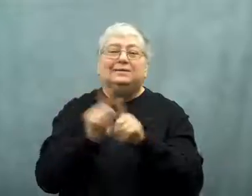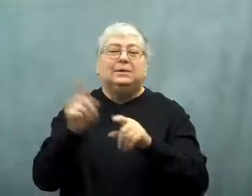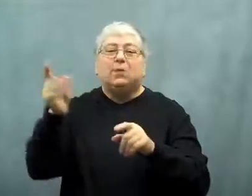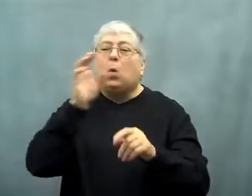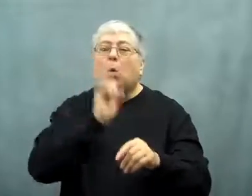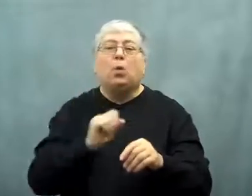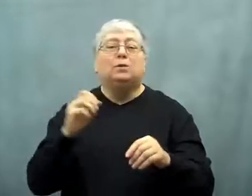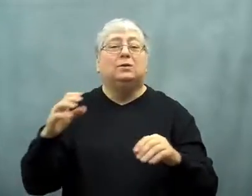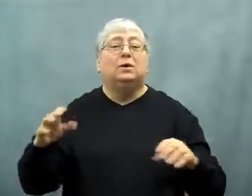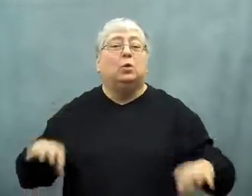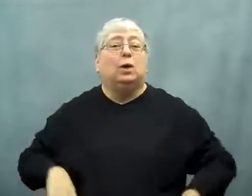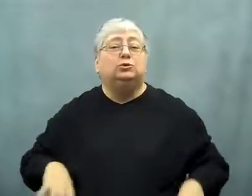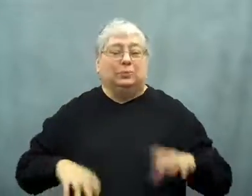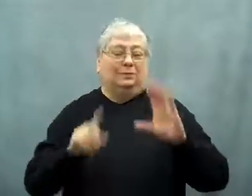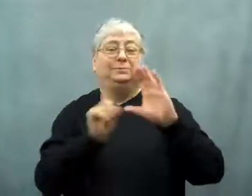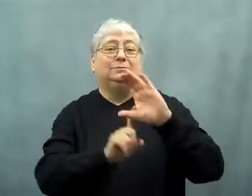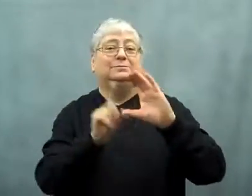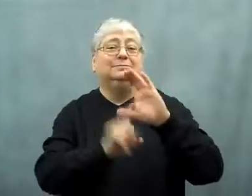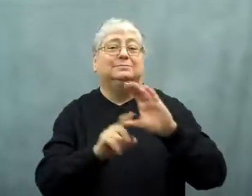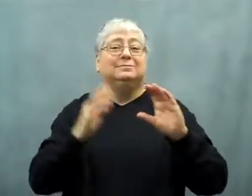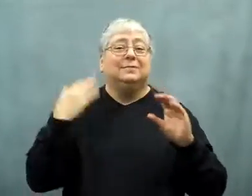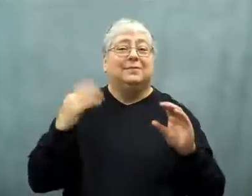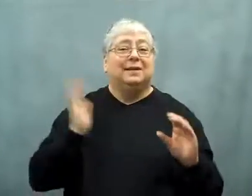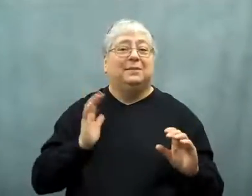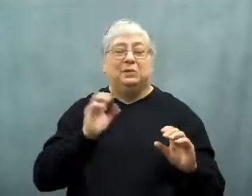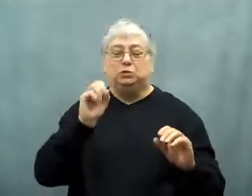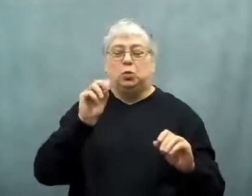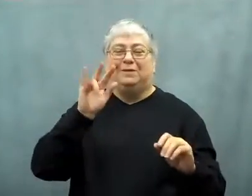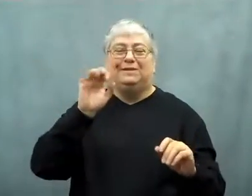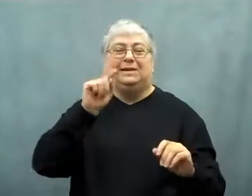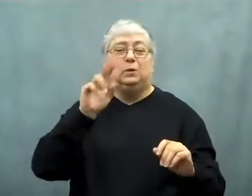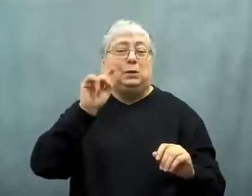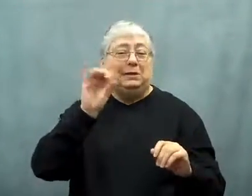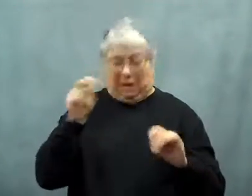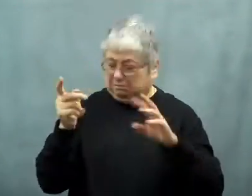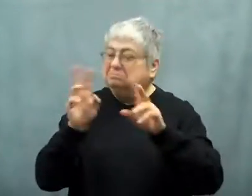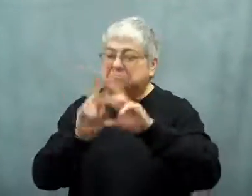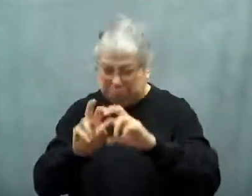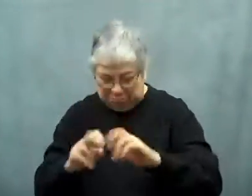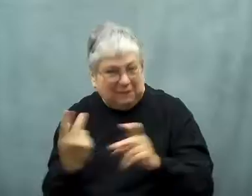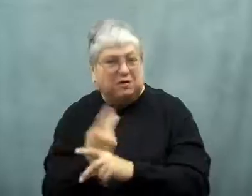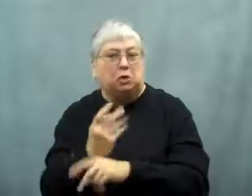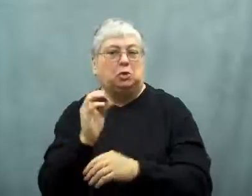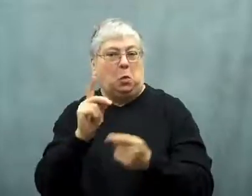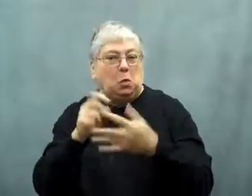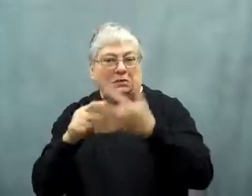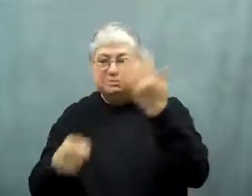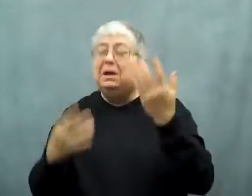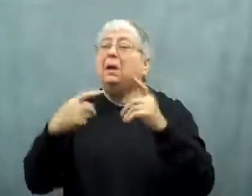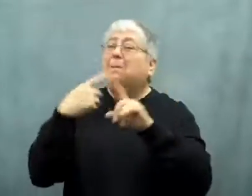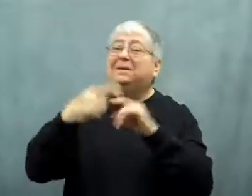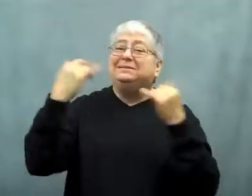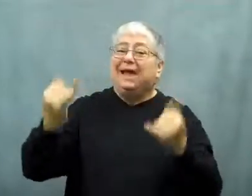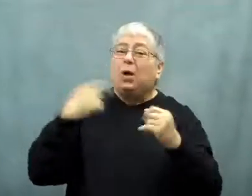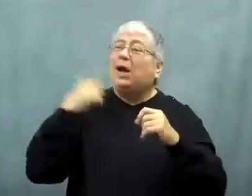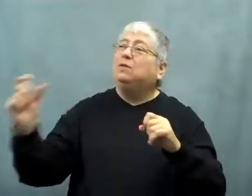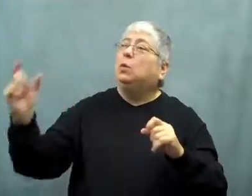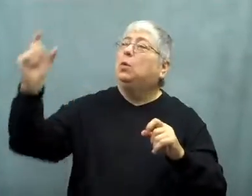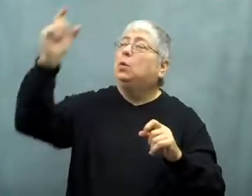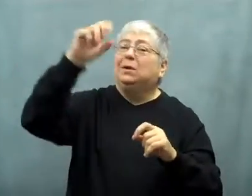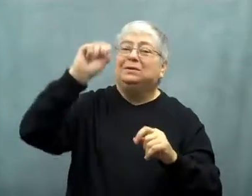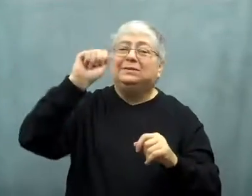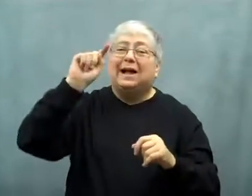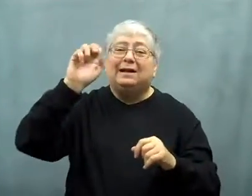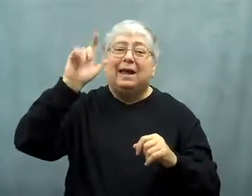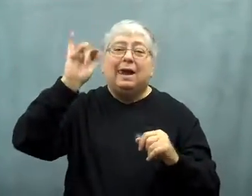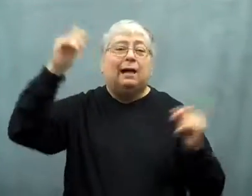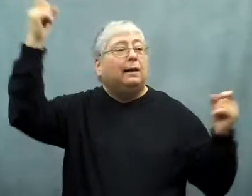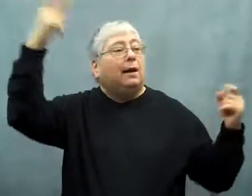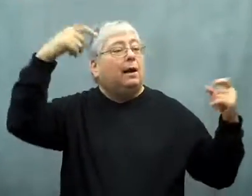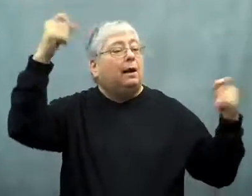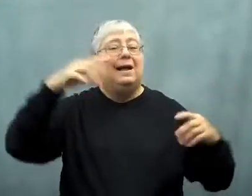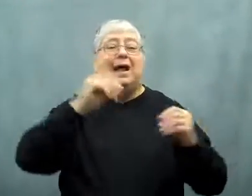They did the same with the Soviet Union.